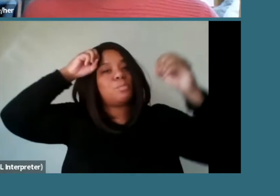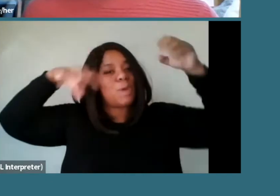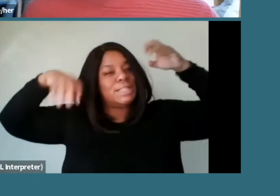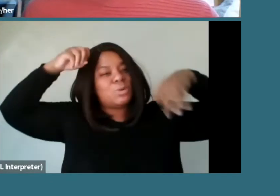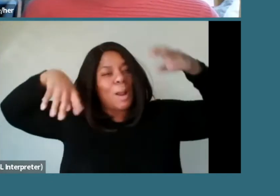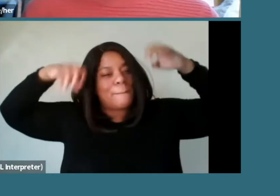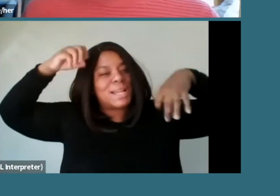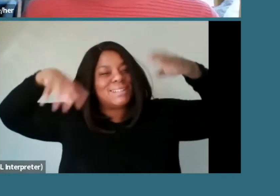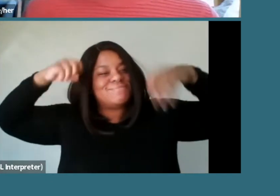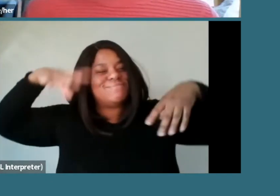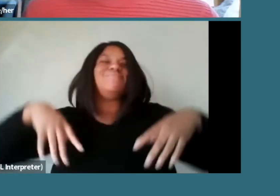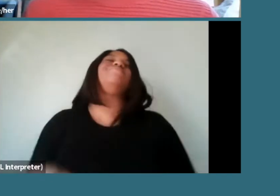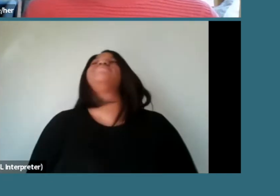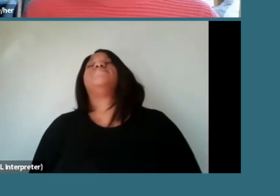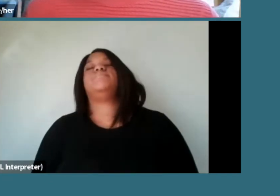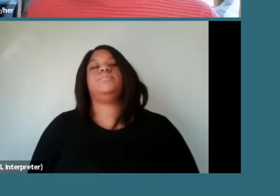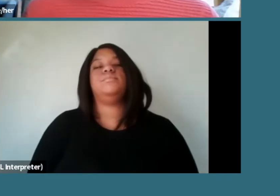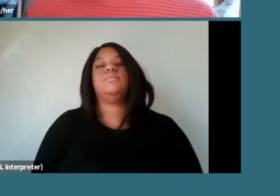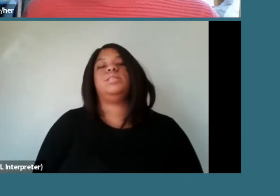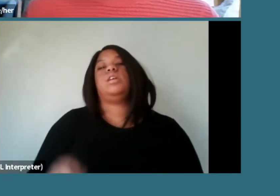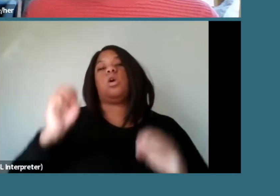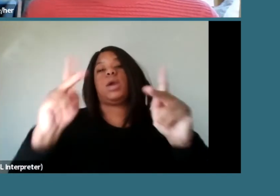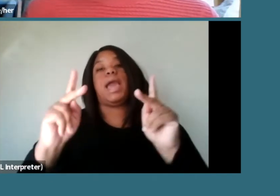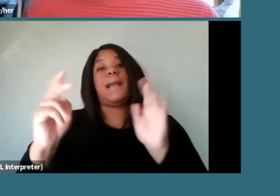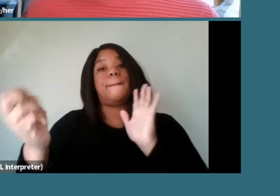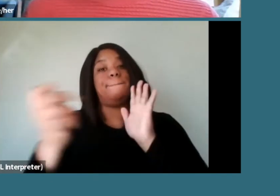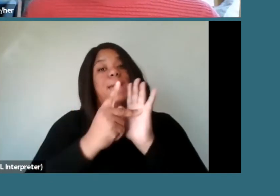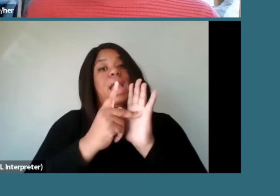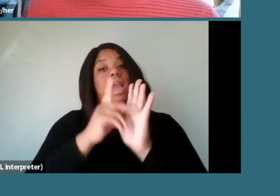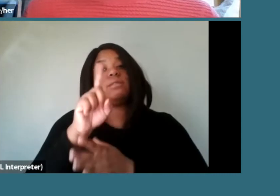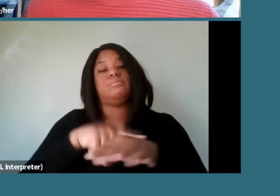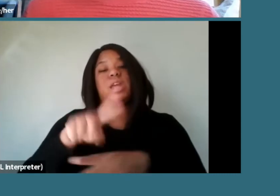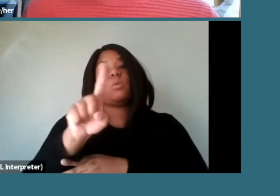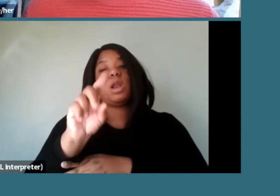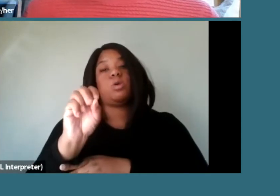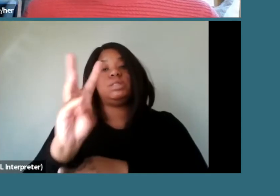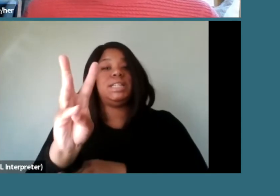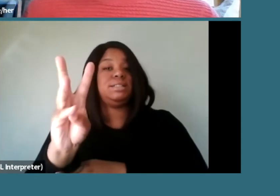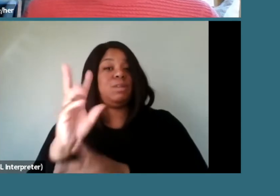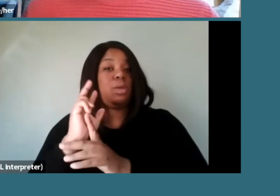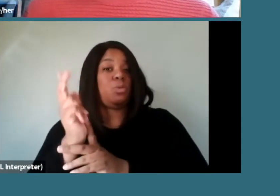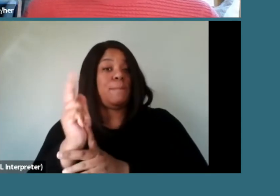Yeah. So we'll come back at 106. We're just going to give those three minutes for everyone to make those lists.